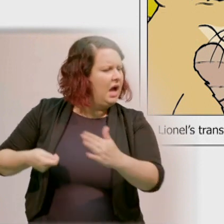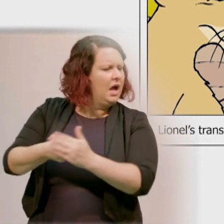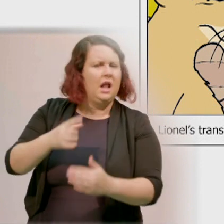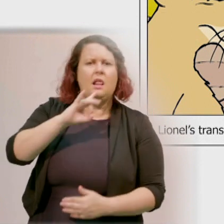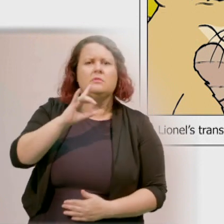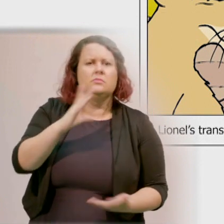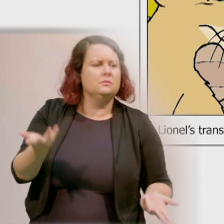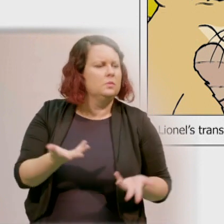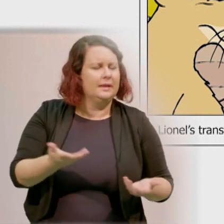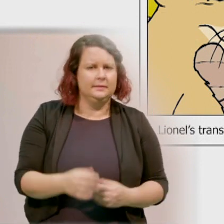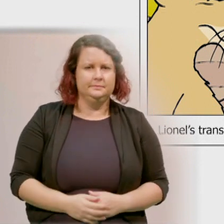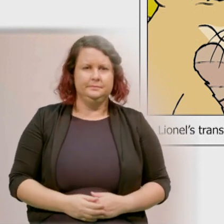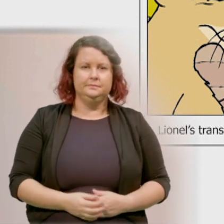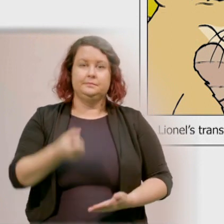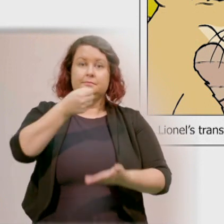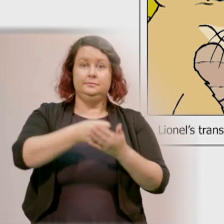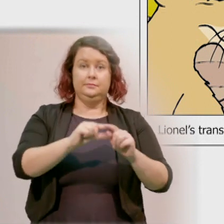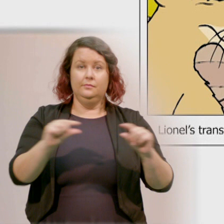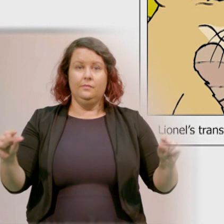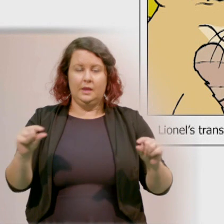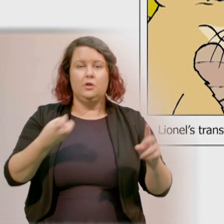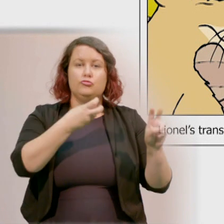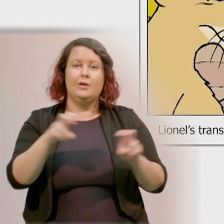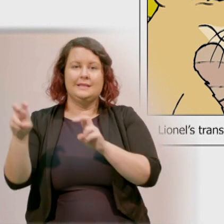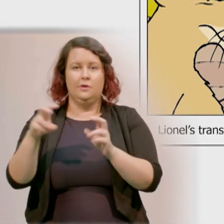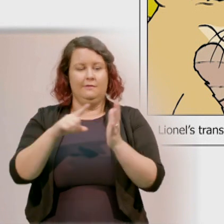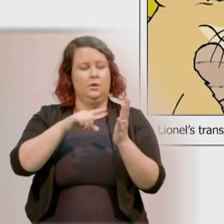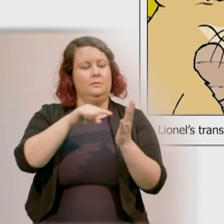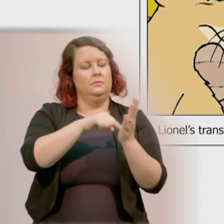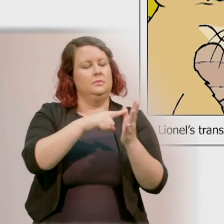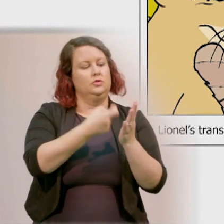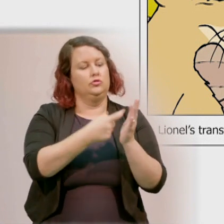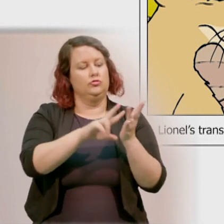and is asking where he can plug in his trimmer. The caption under the cartoon reads,